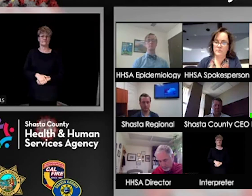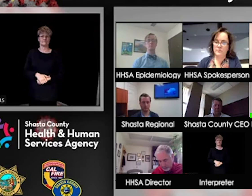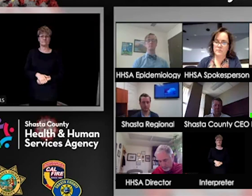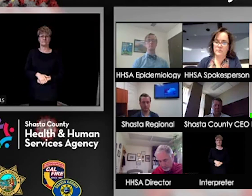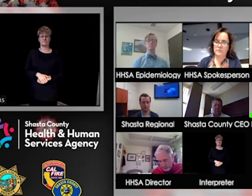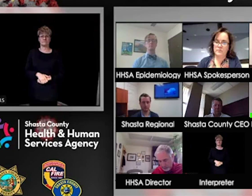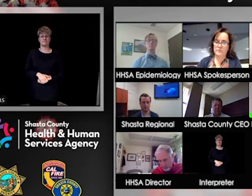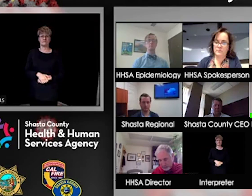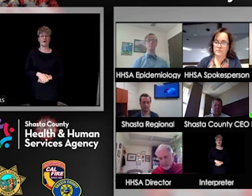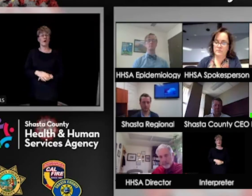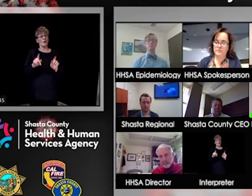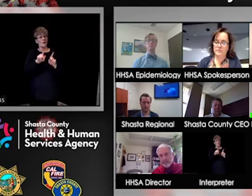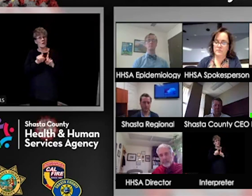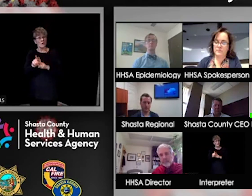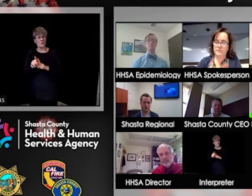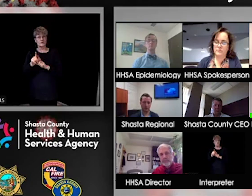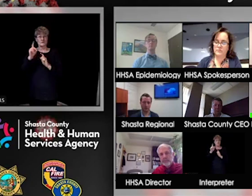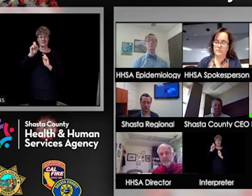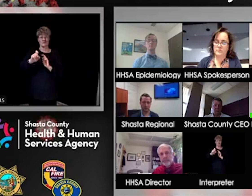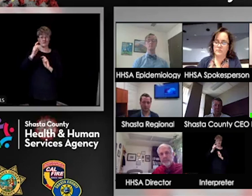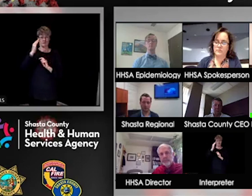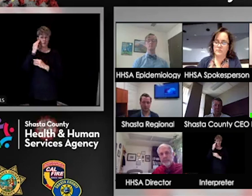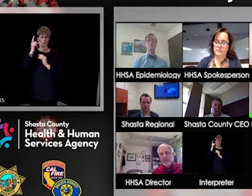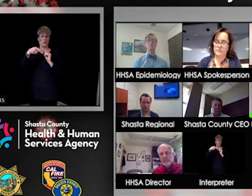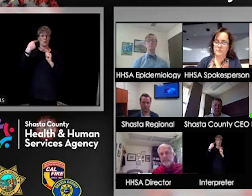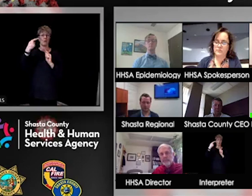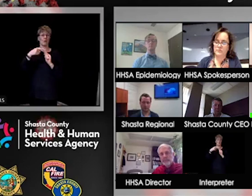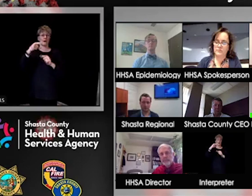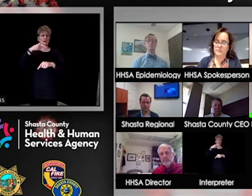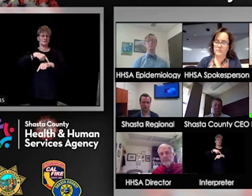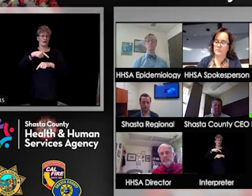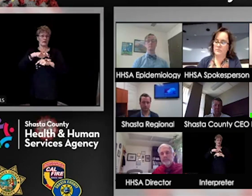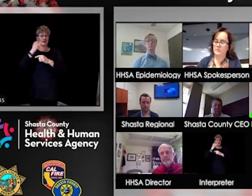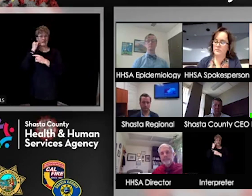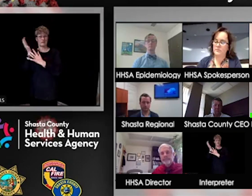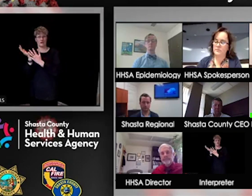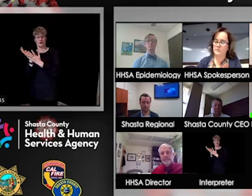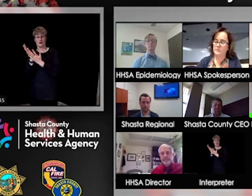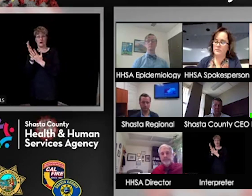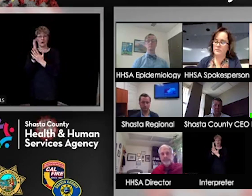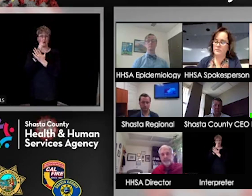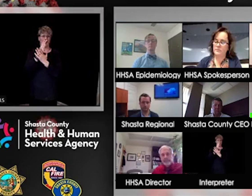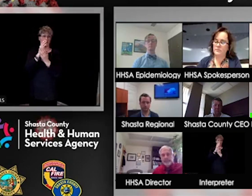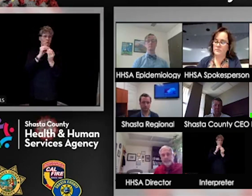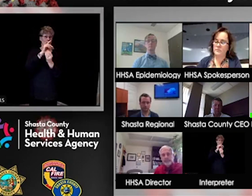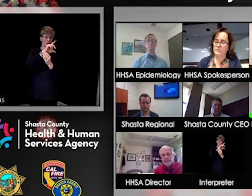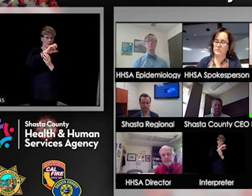back to where we were, before to stricter stay-at-home and social distancing practices